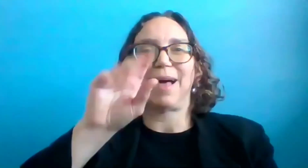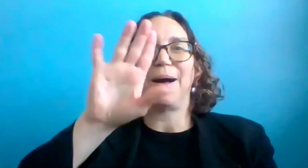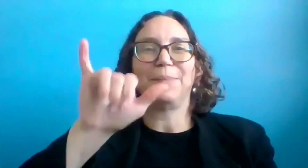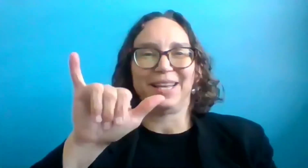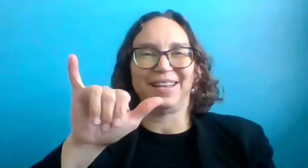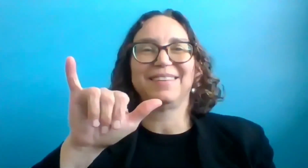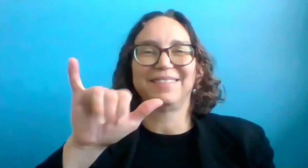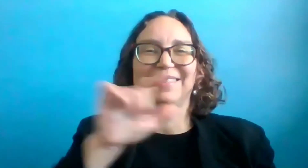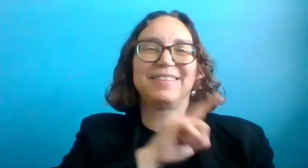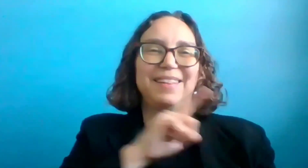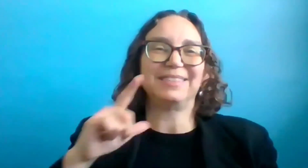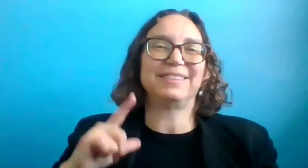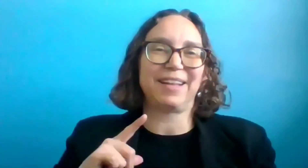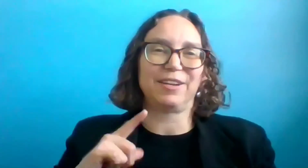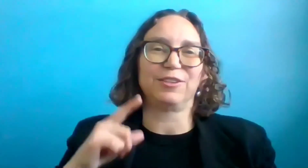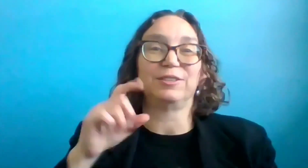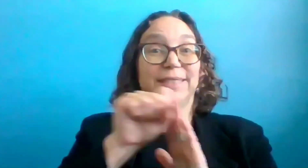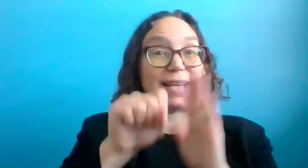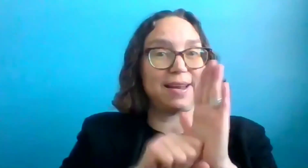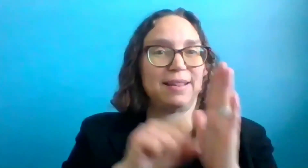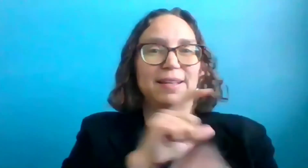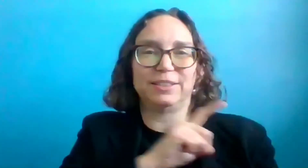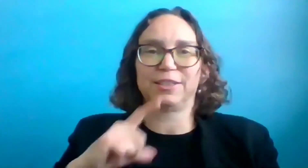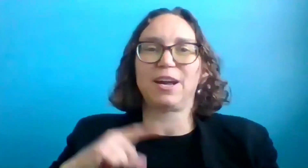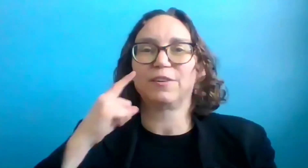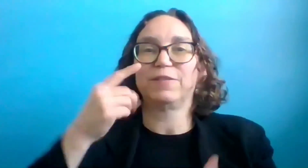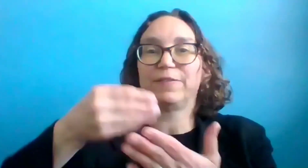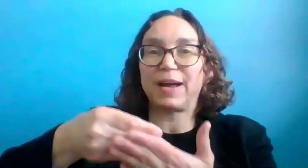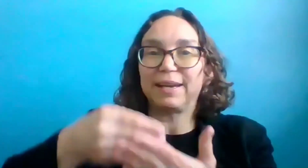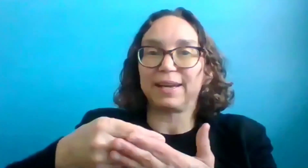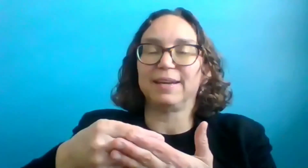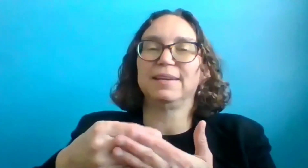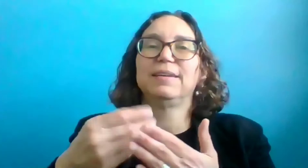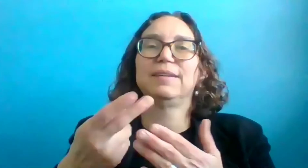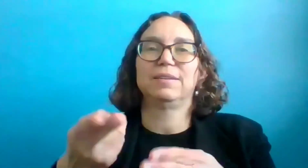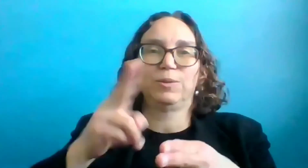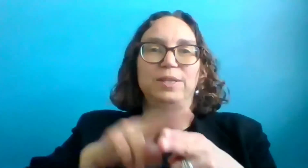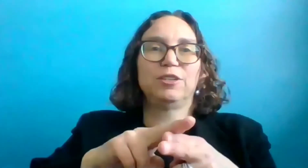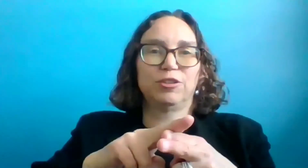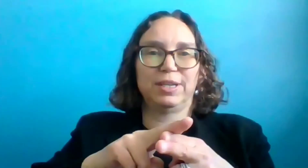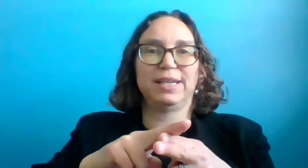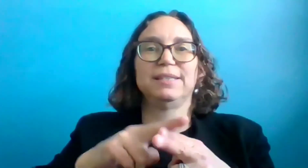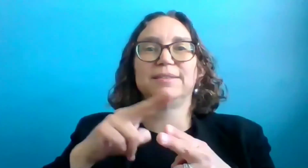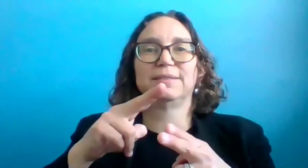we were able to successfully lobby the legislature, the state legislature, for funding